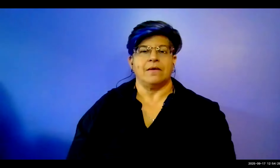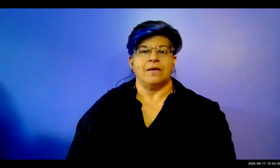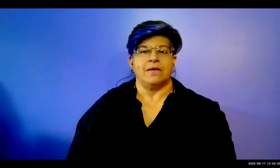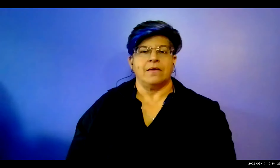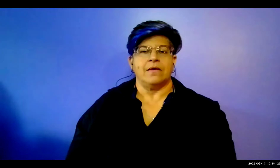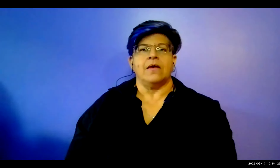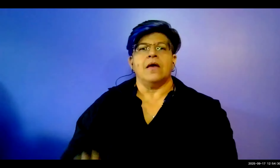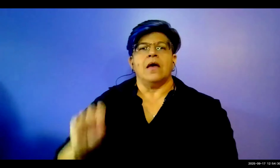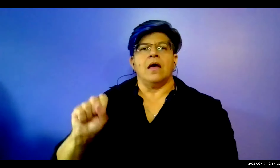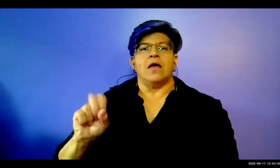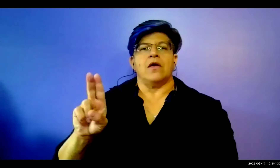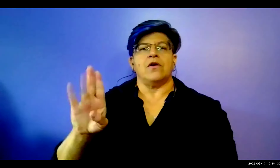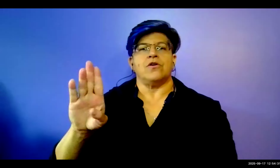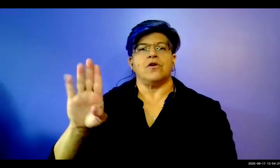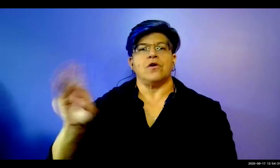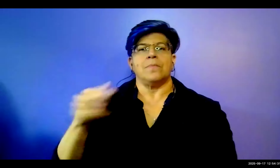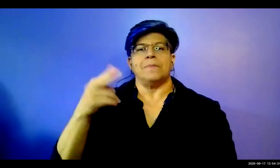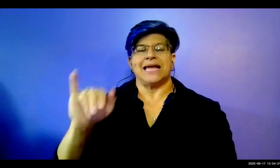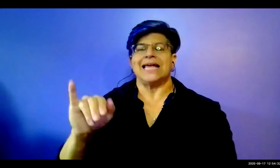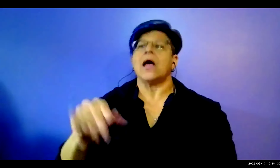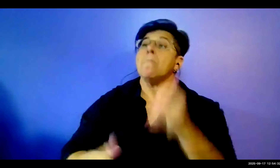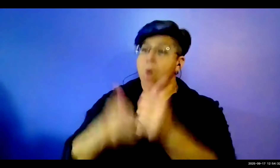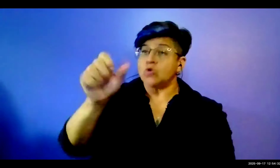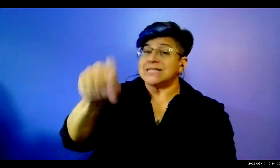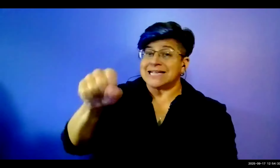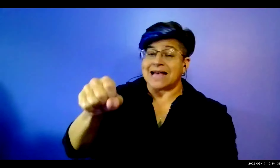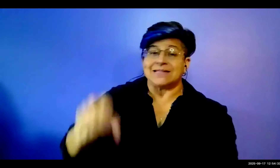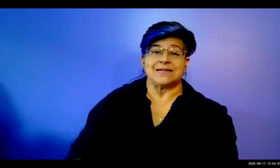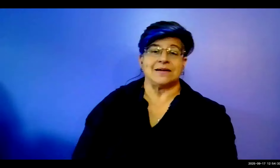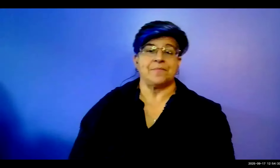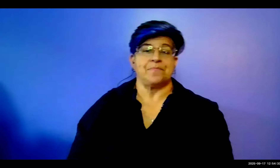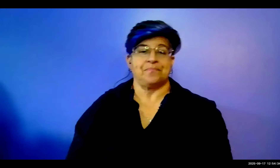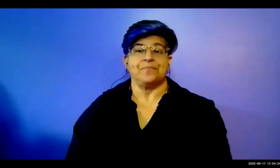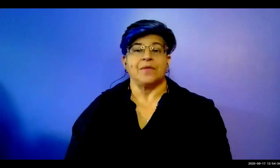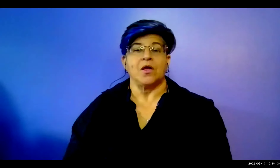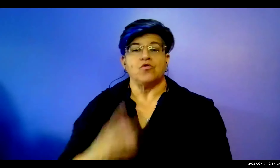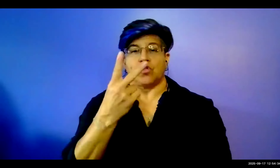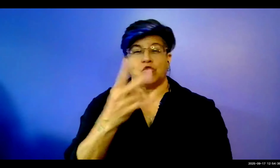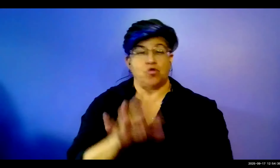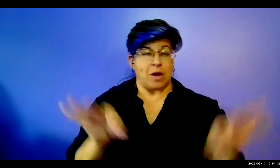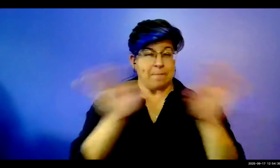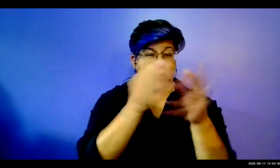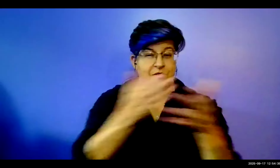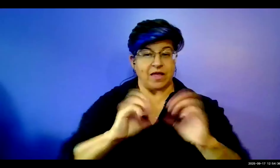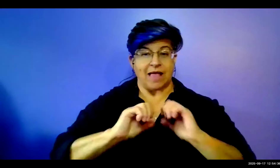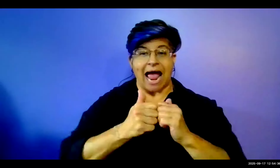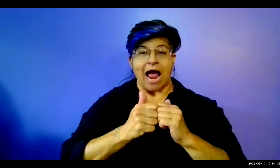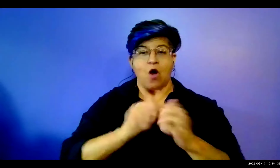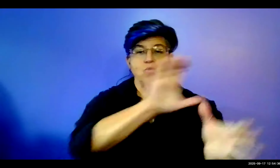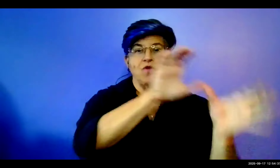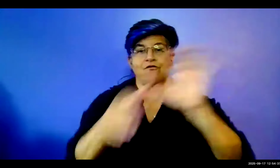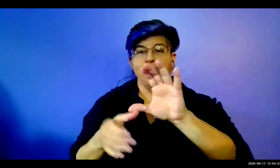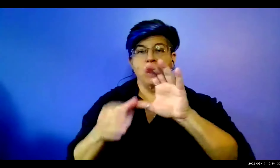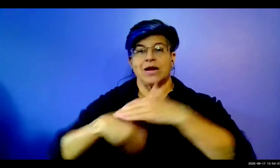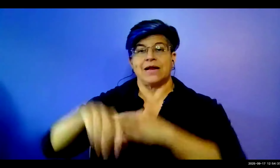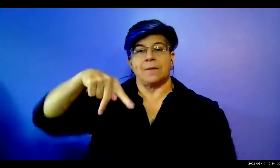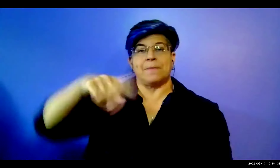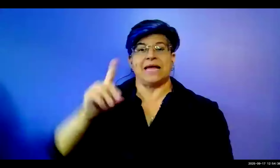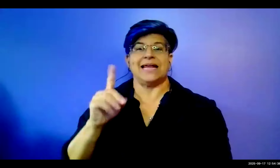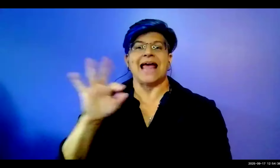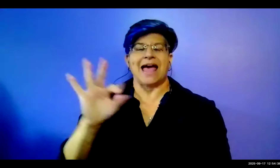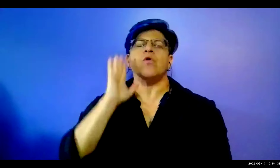Most of them, yes. Um, so there are two key factors here, how you convert it into PDF, uh, which will definitely be covering in our upcoming session.